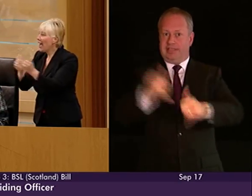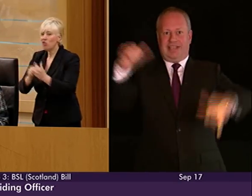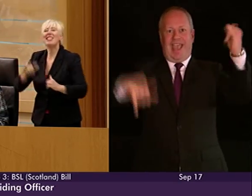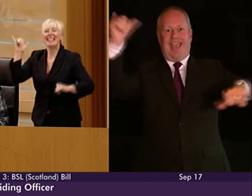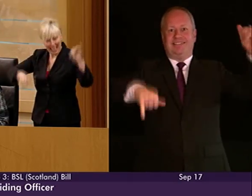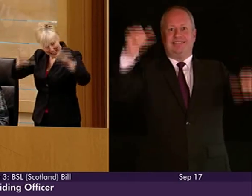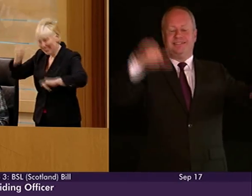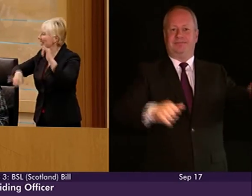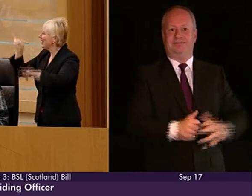Motion agreed to